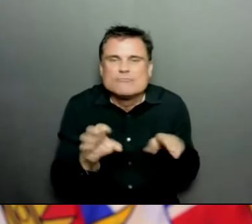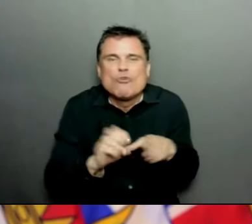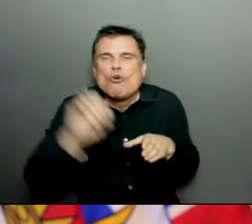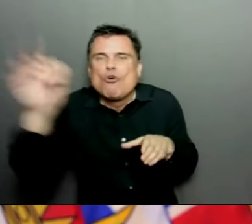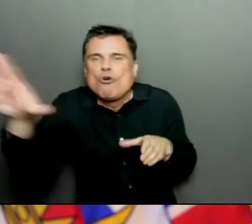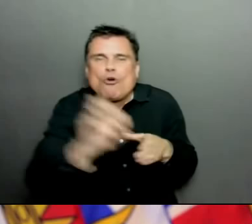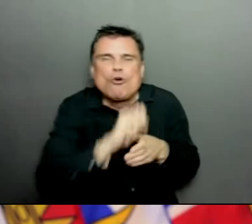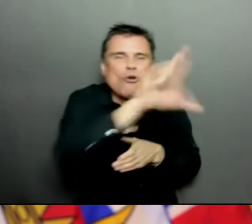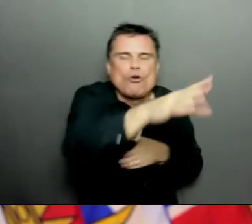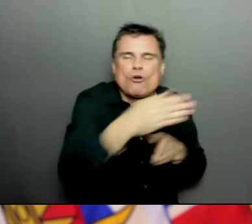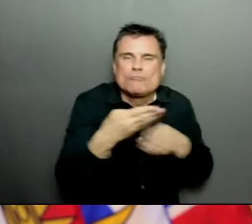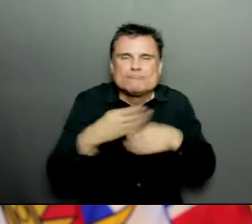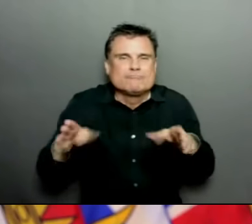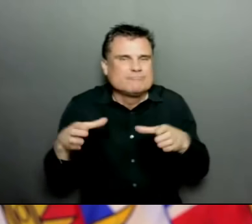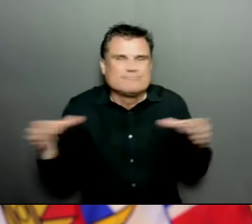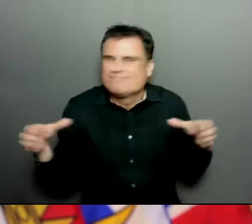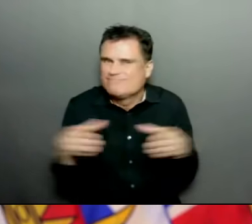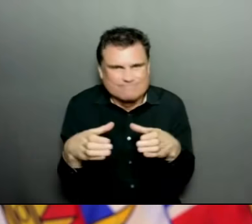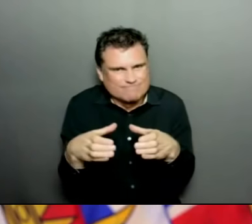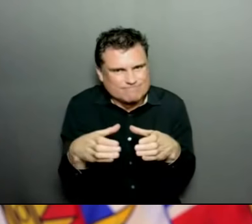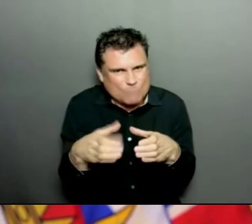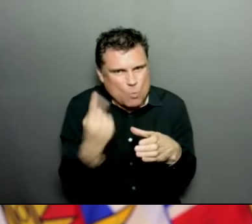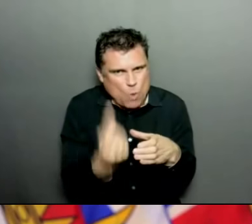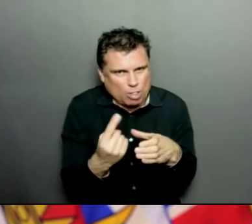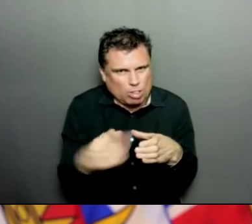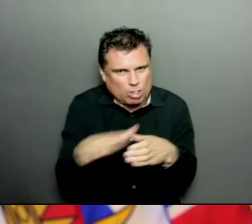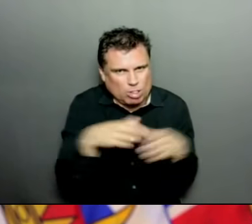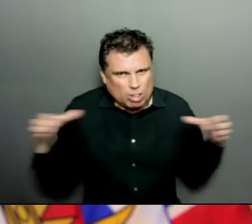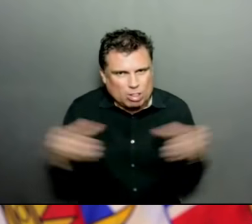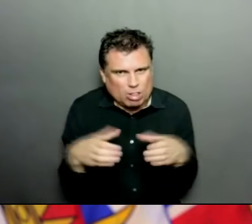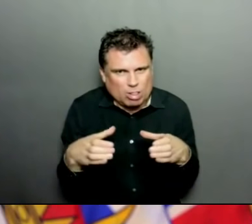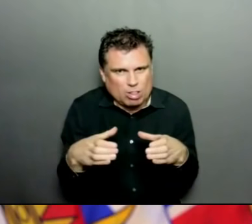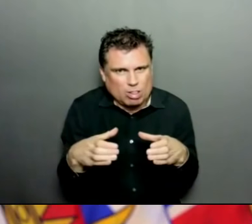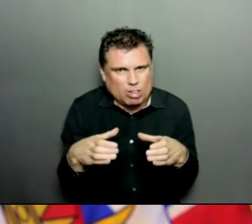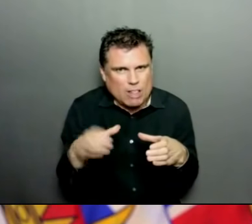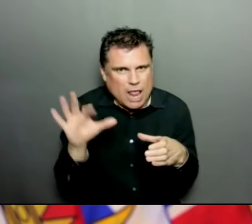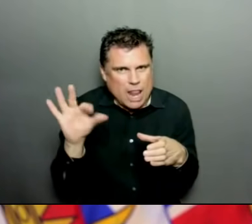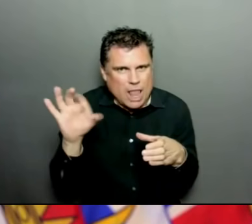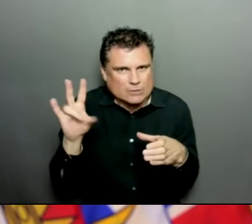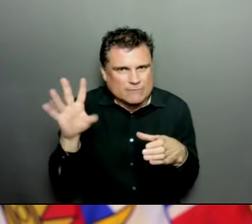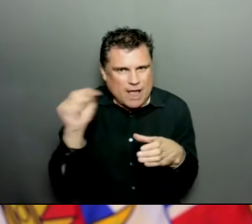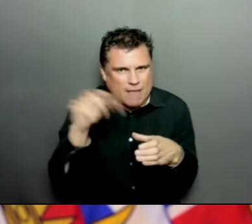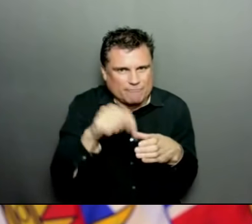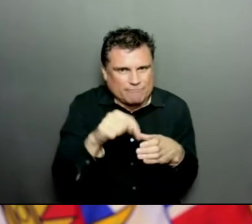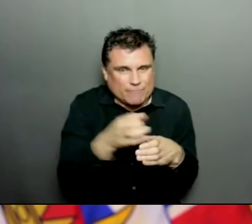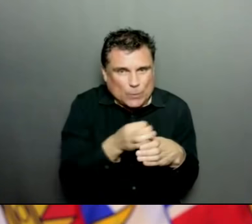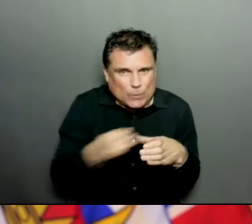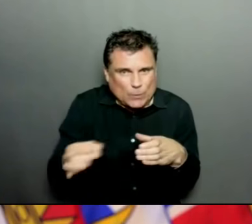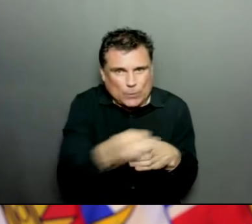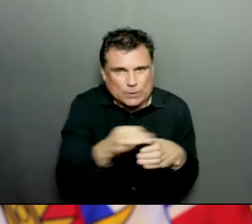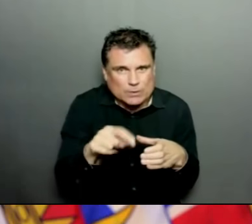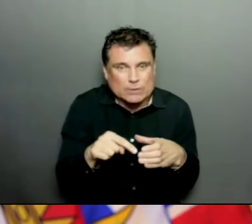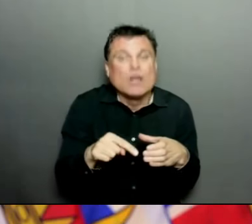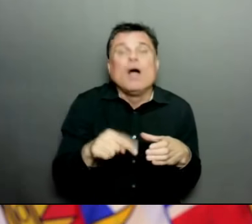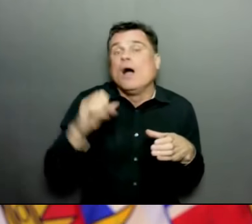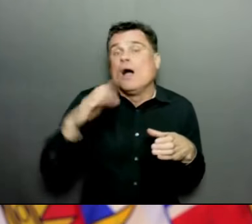in the next few days. Then the strategy will be able to take vaccine to long-term care homes and to immunize residents and